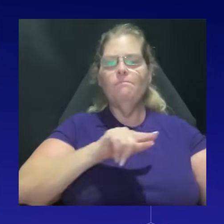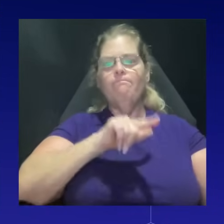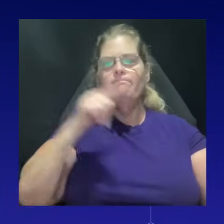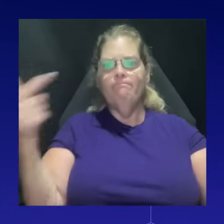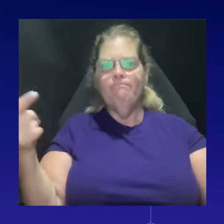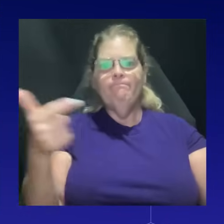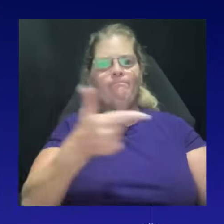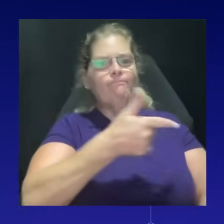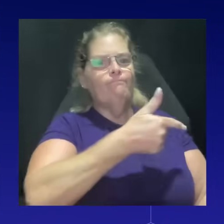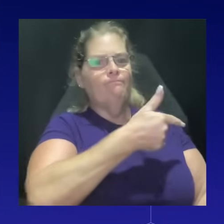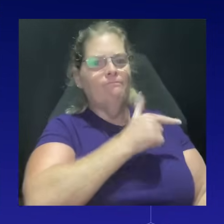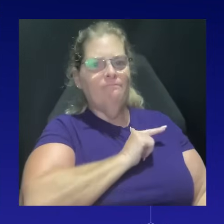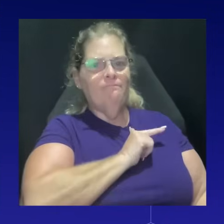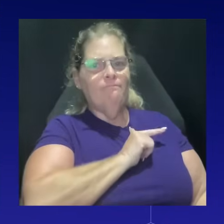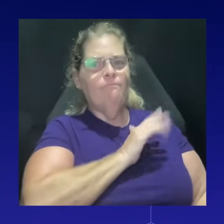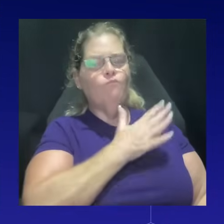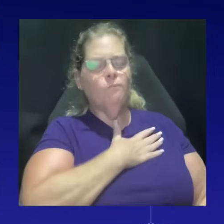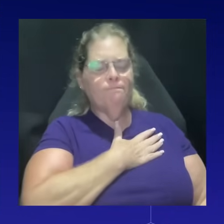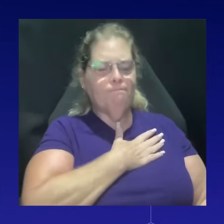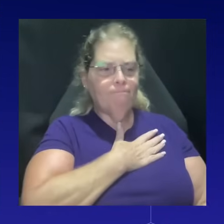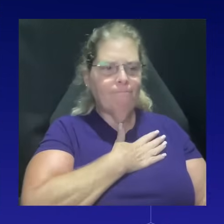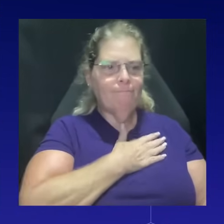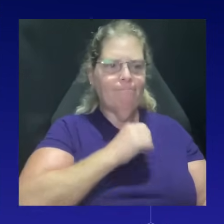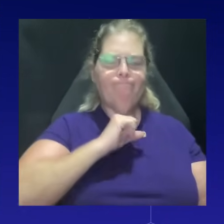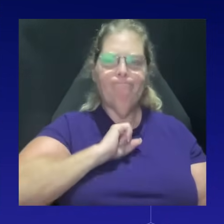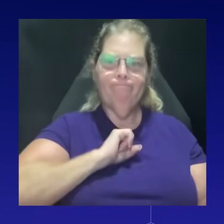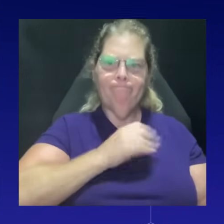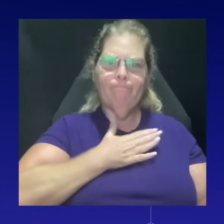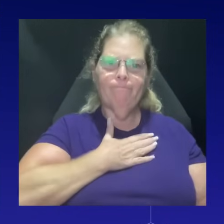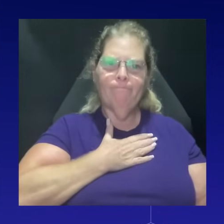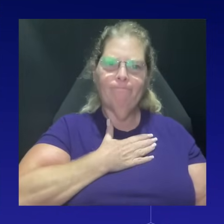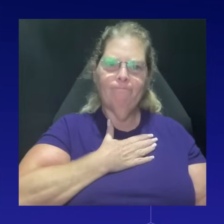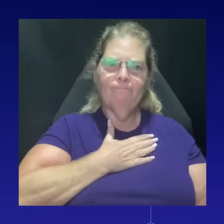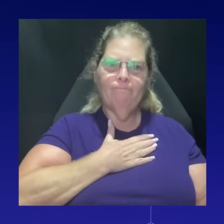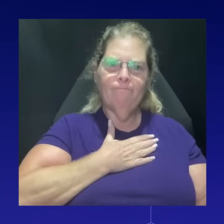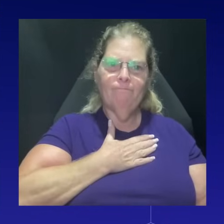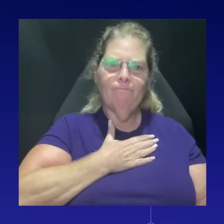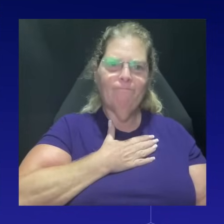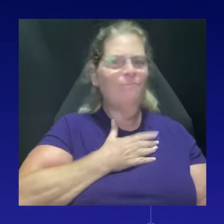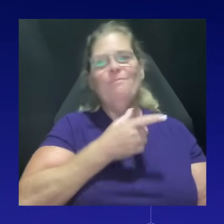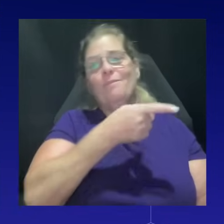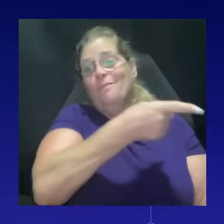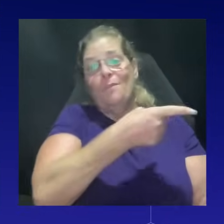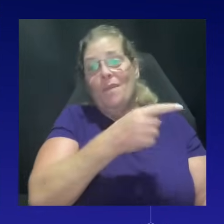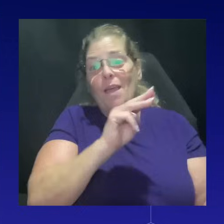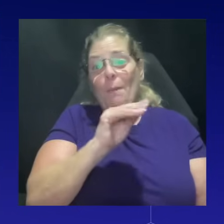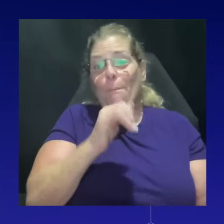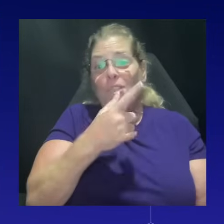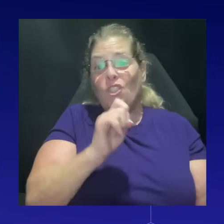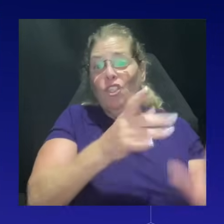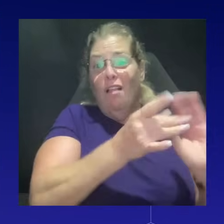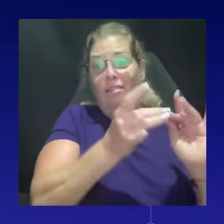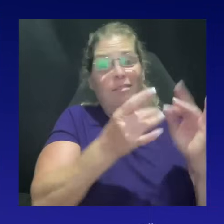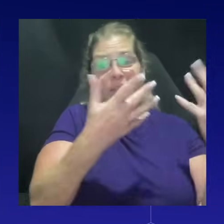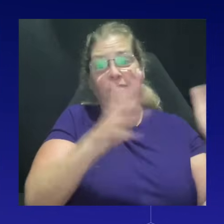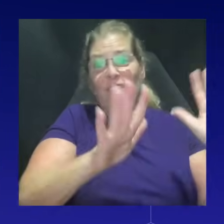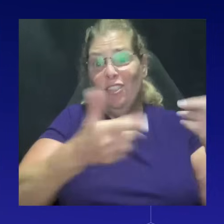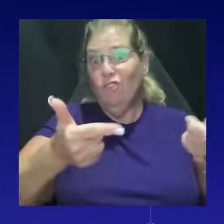Ana Mascareñas: You know, Michele said everything .